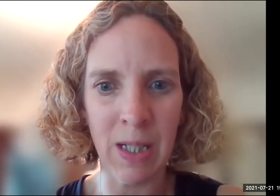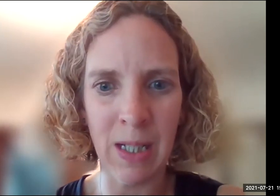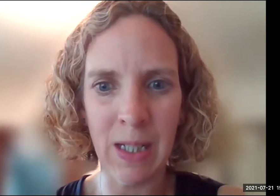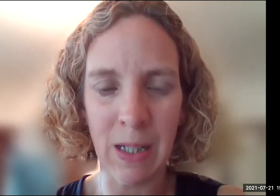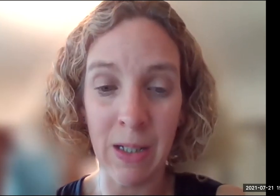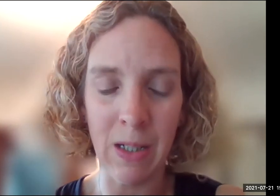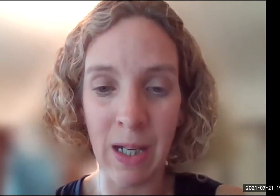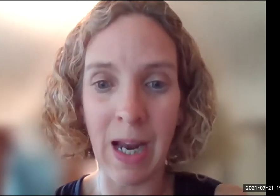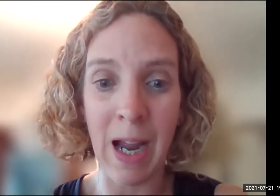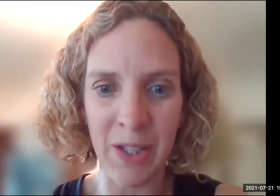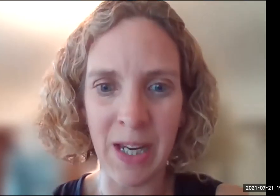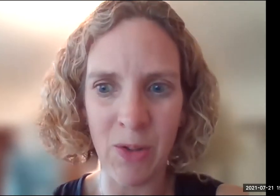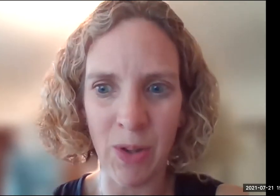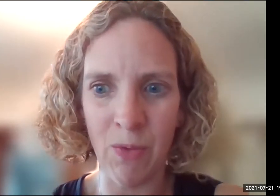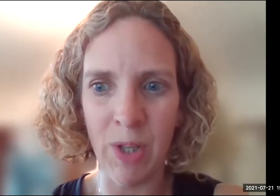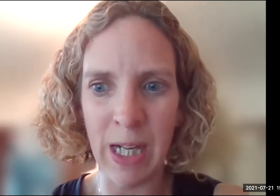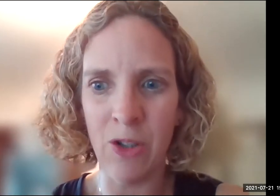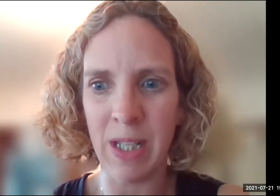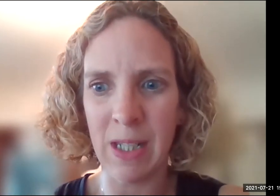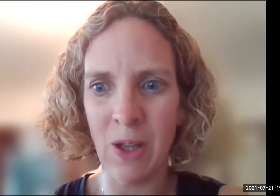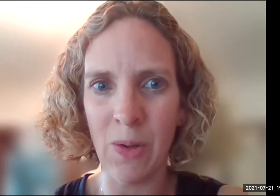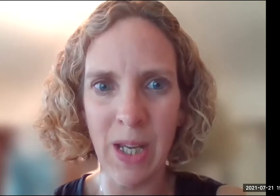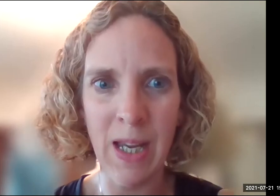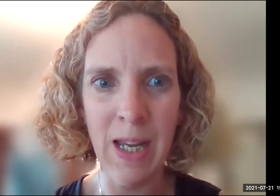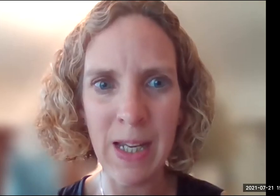need to see a fully funded global partnership for